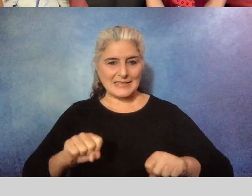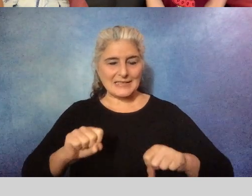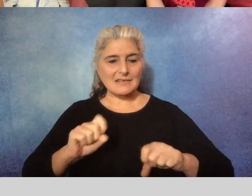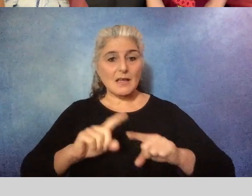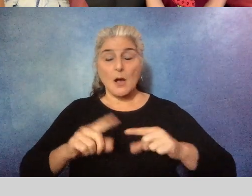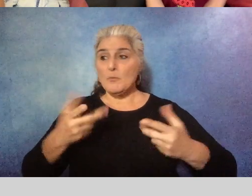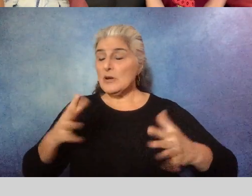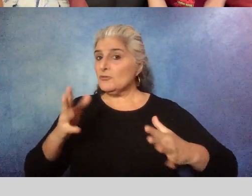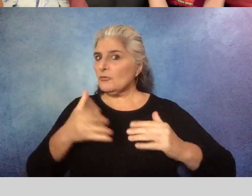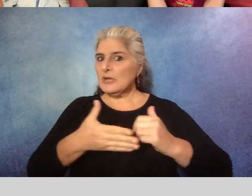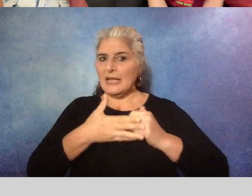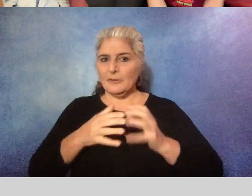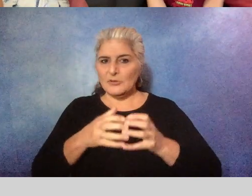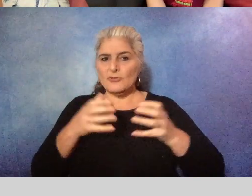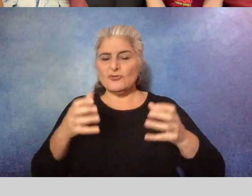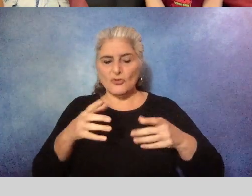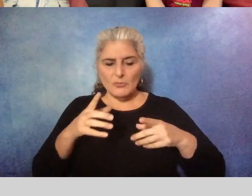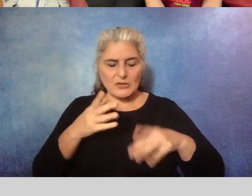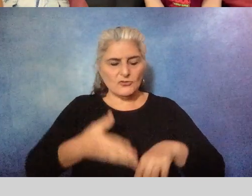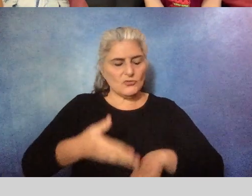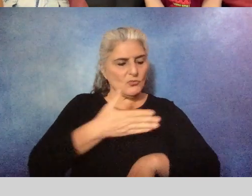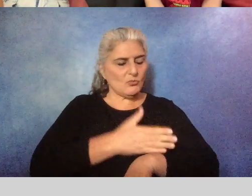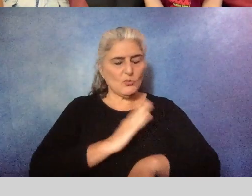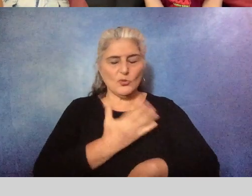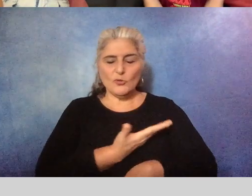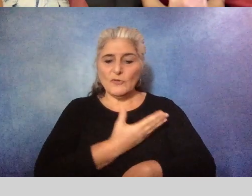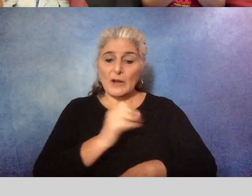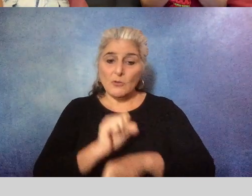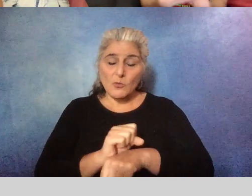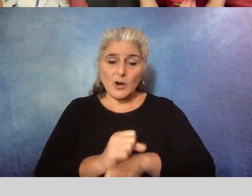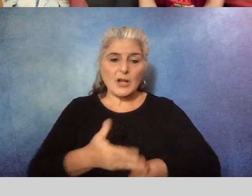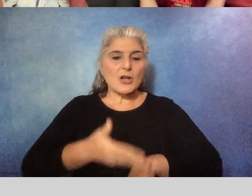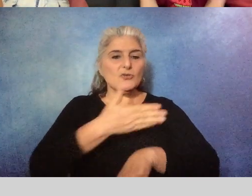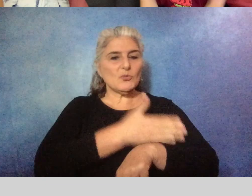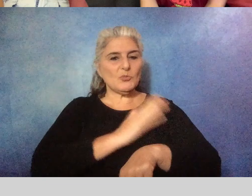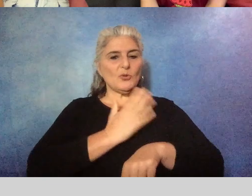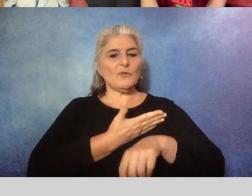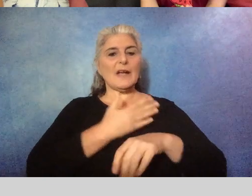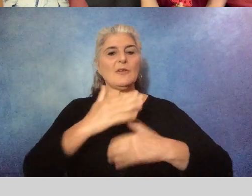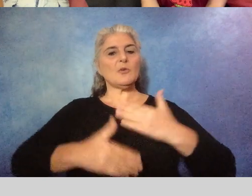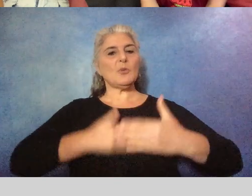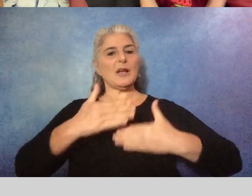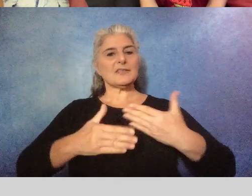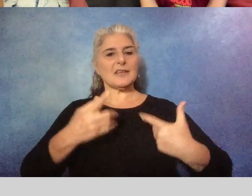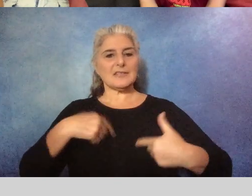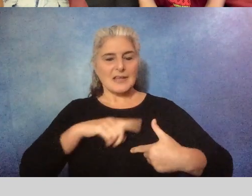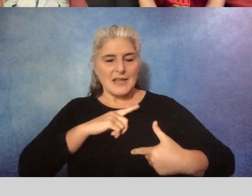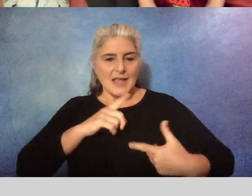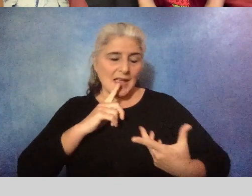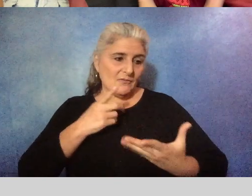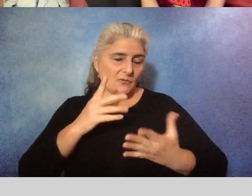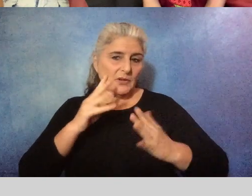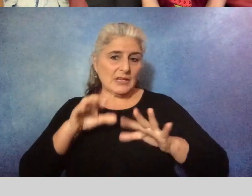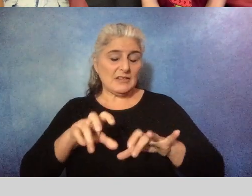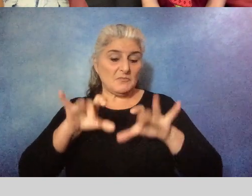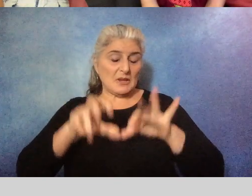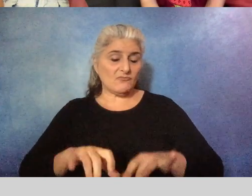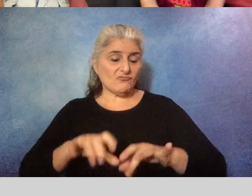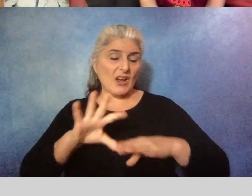have helped us a lot to improve our process. And we've been writing some content about it,